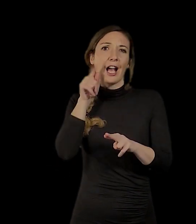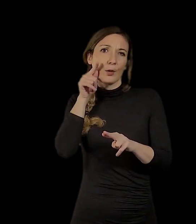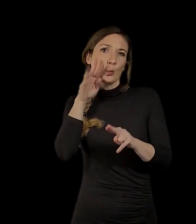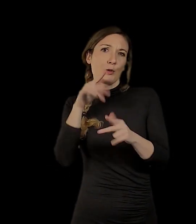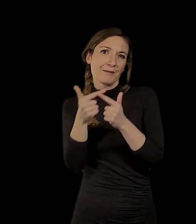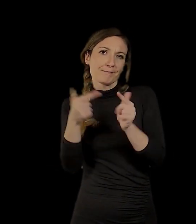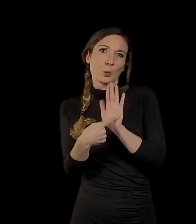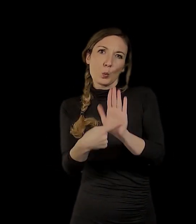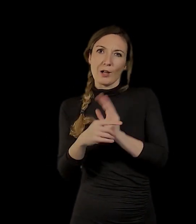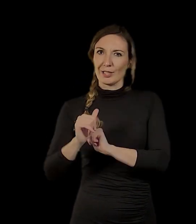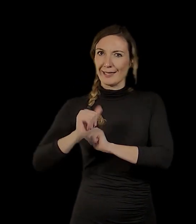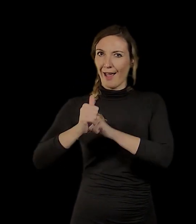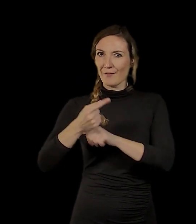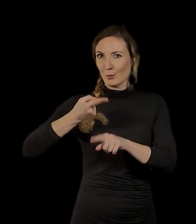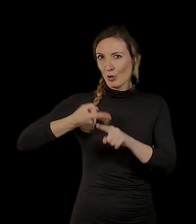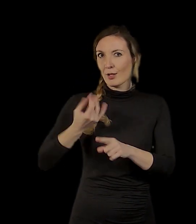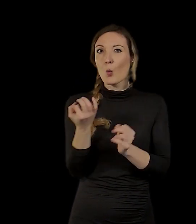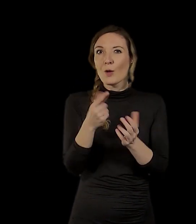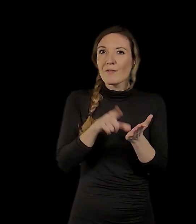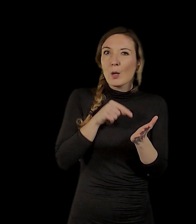a huge barrier for